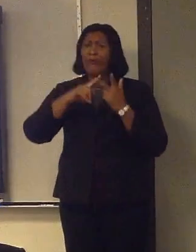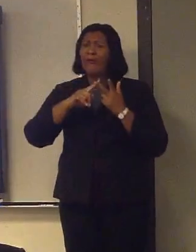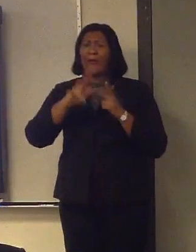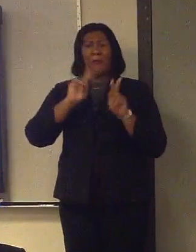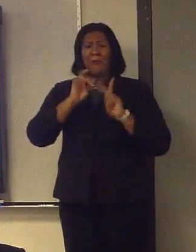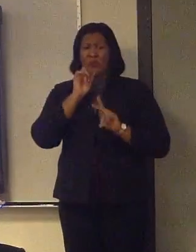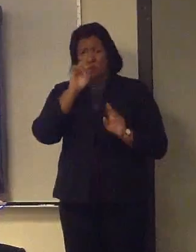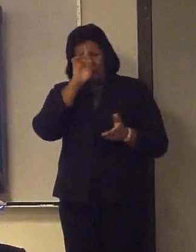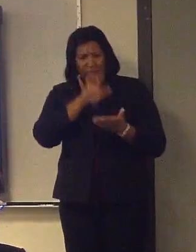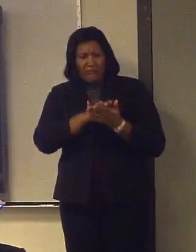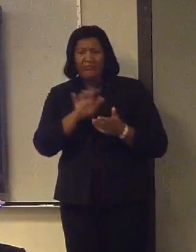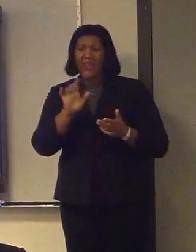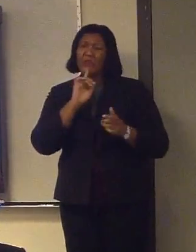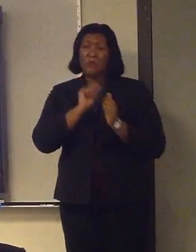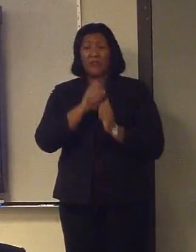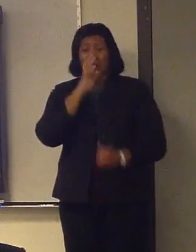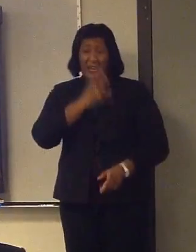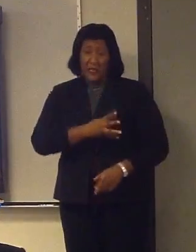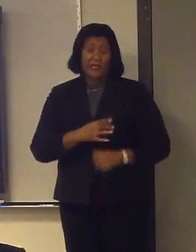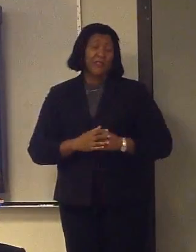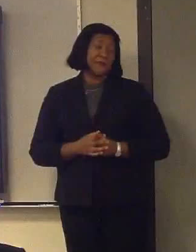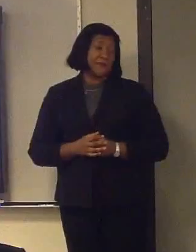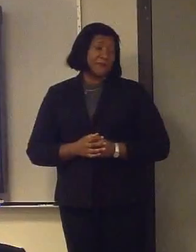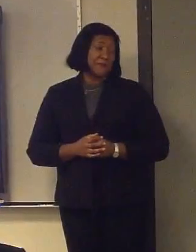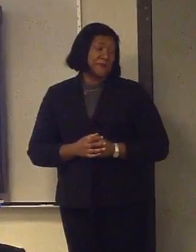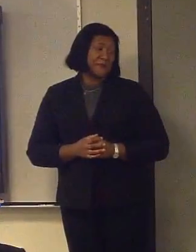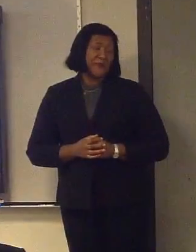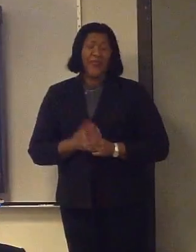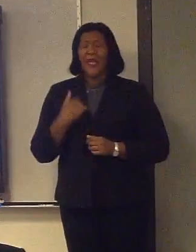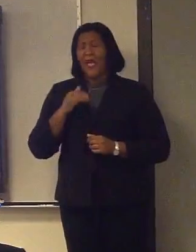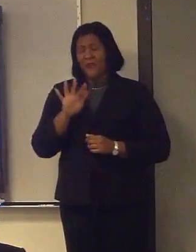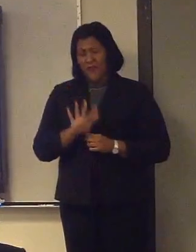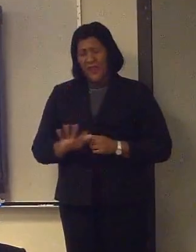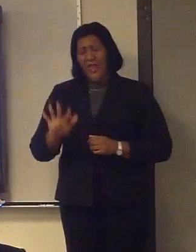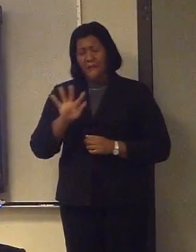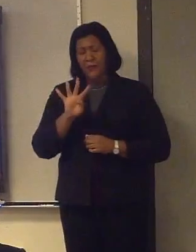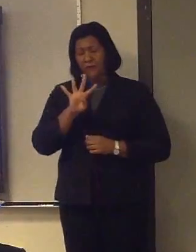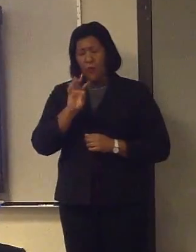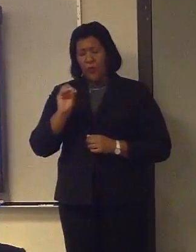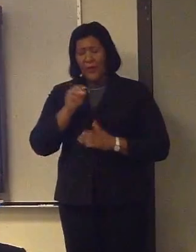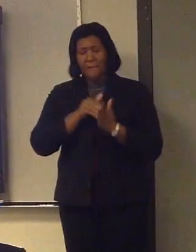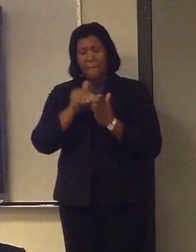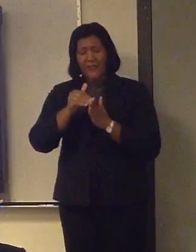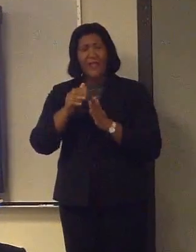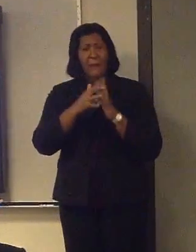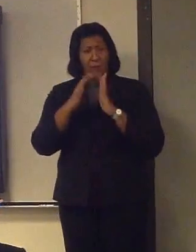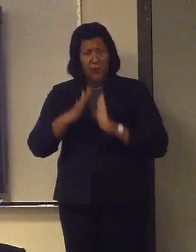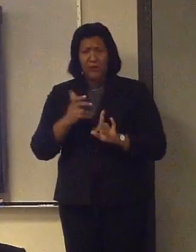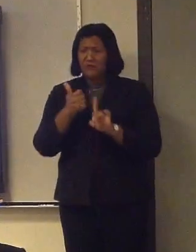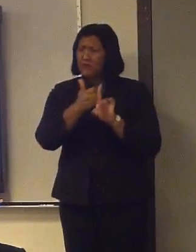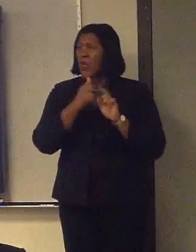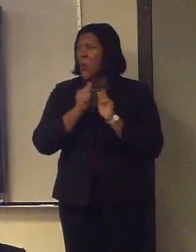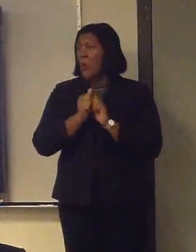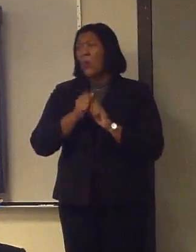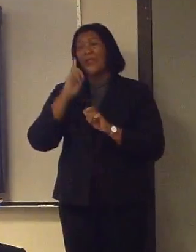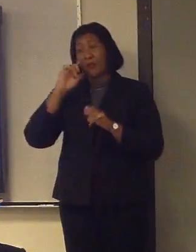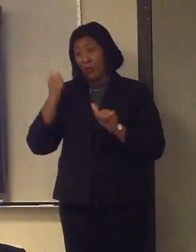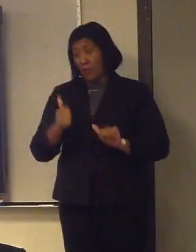neglected. There are now an estimated 40 million Americans with hearing loss. So let's look